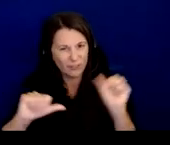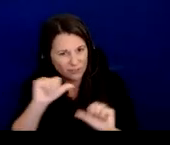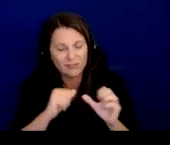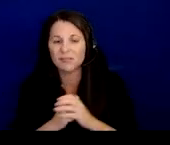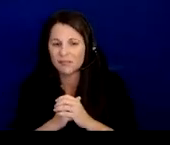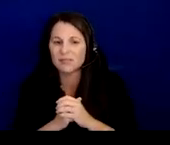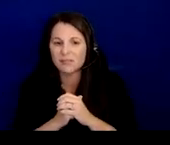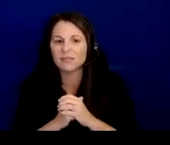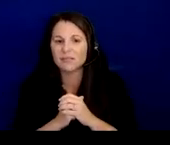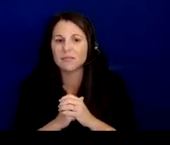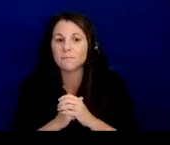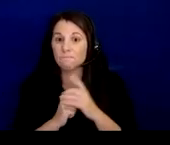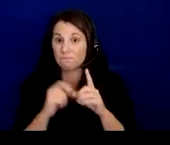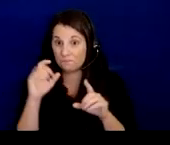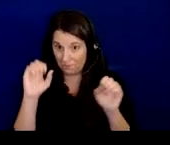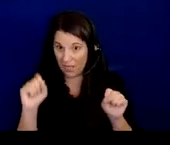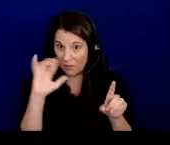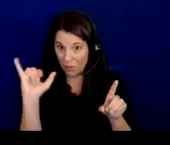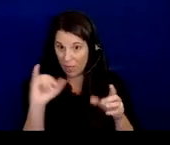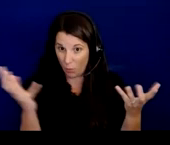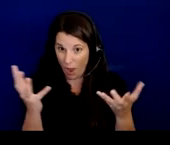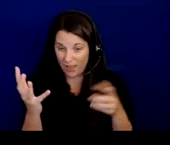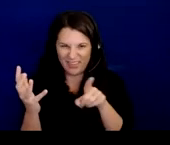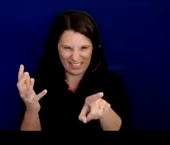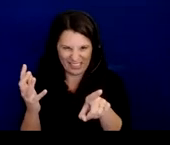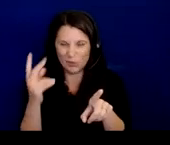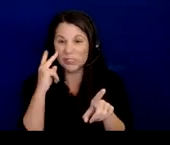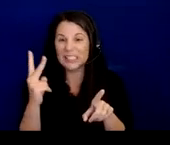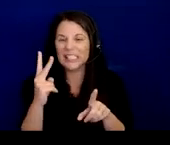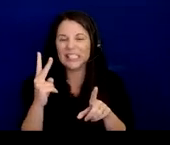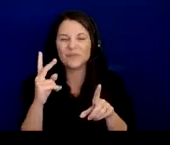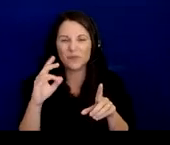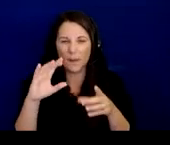And this is what can look like. This is the cloverleaf. If it involves community members, community